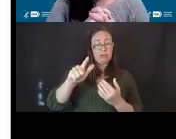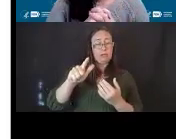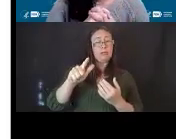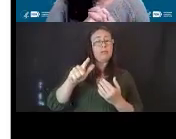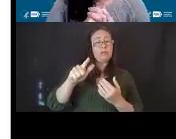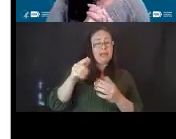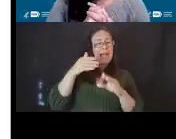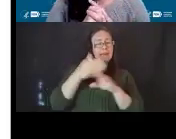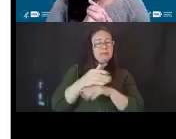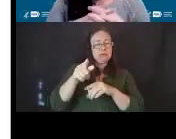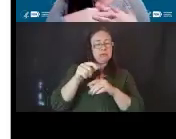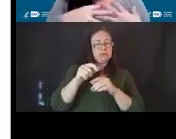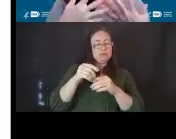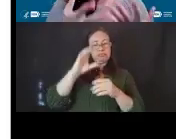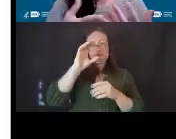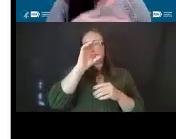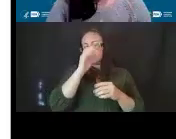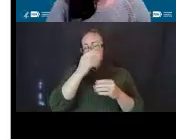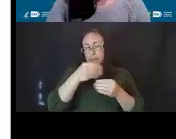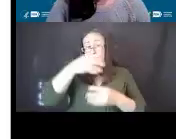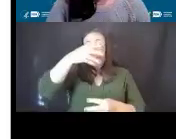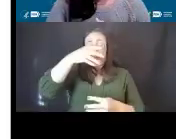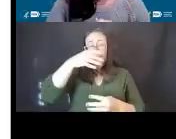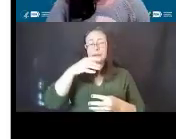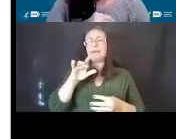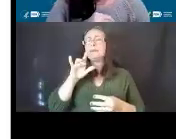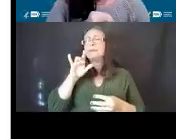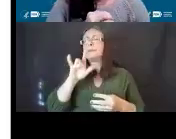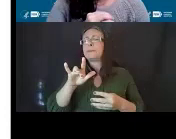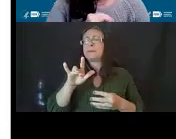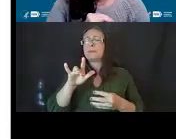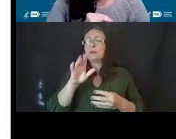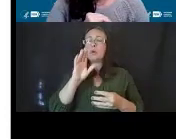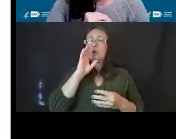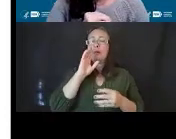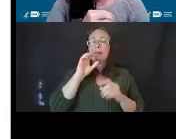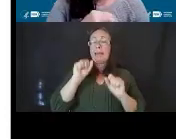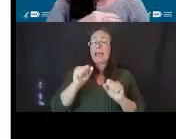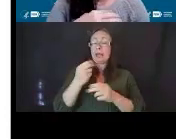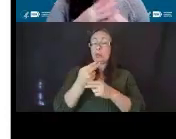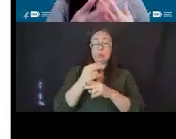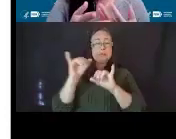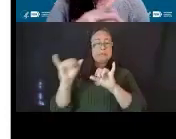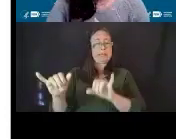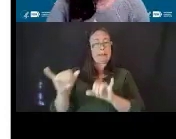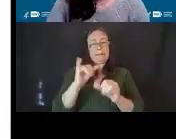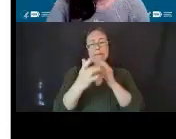and deep learning into approaches for predicting cancer occurrence, for example,